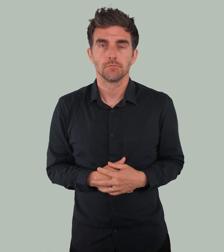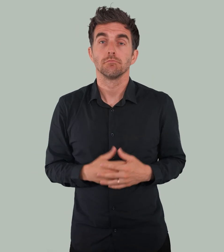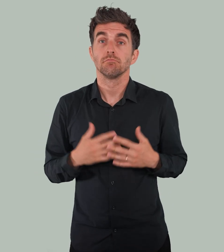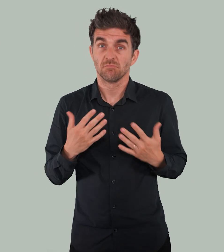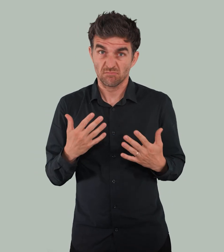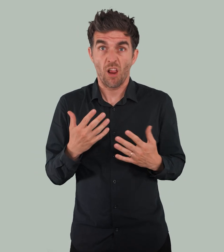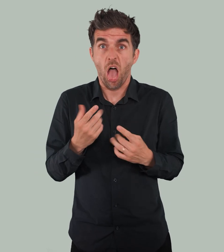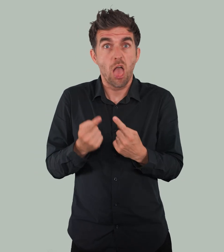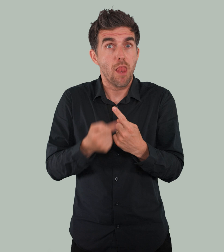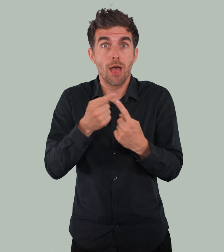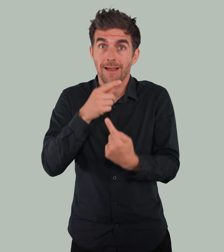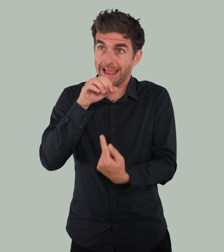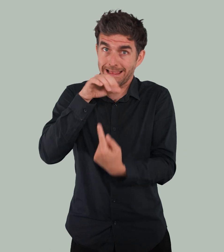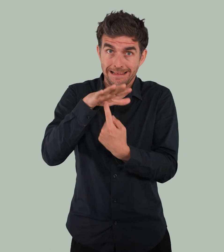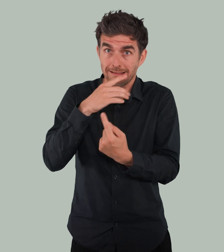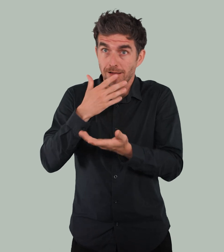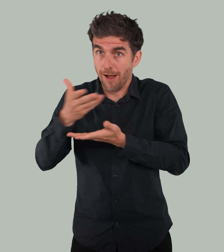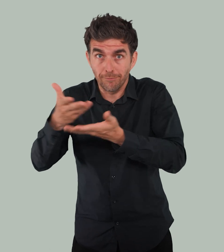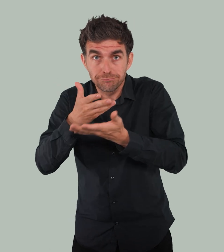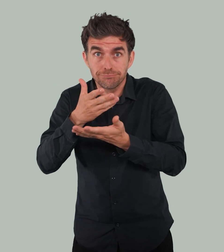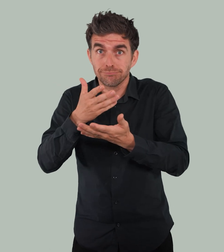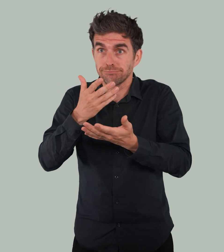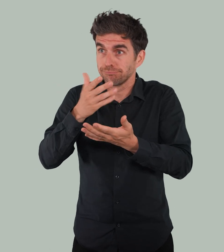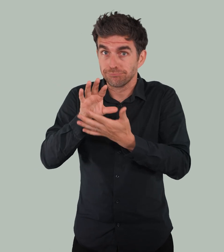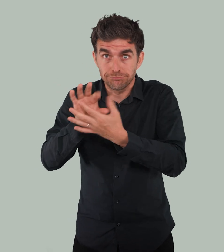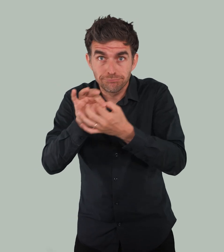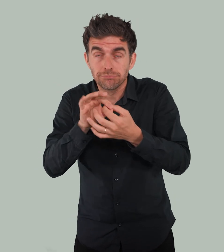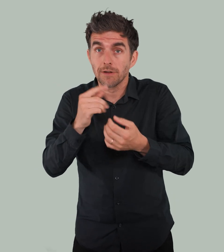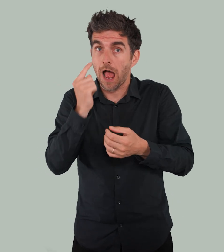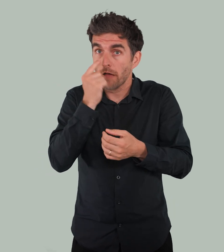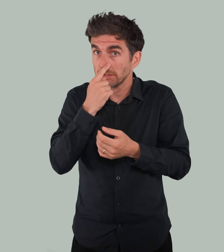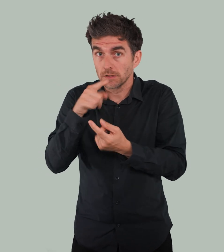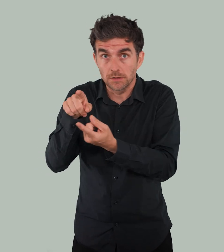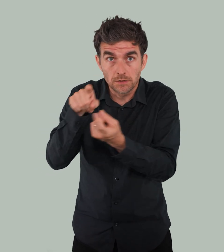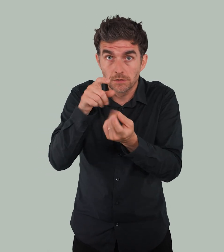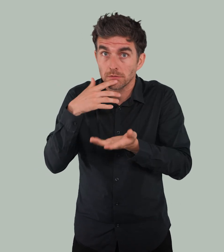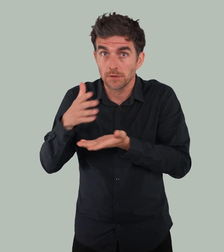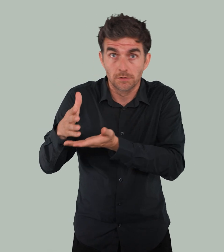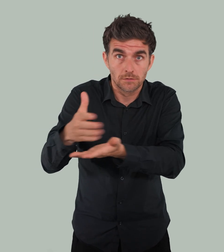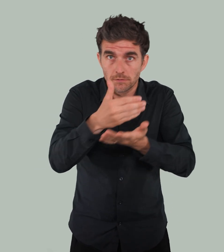While it sits alongside other key engagement and evidence-gathering